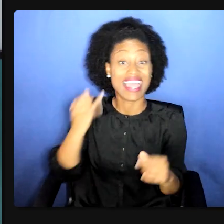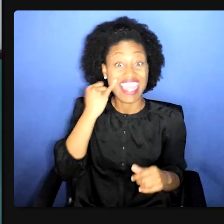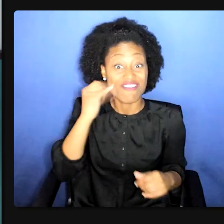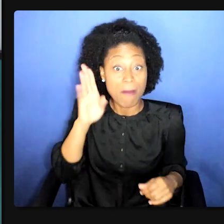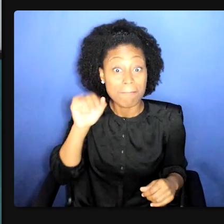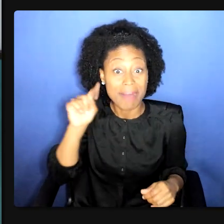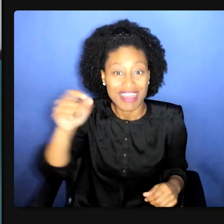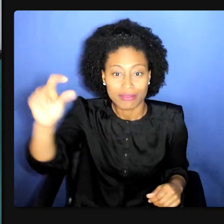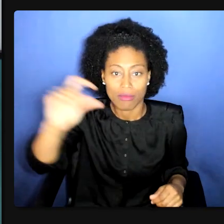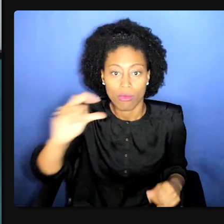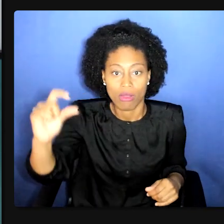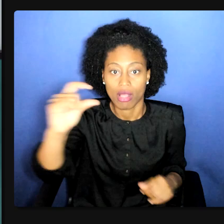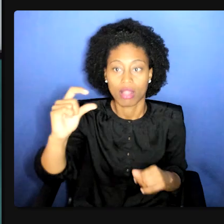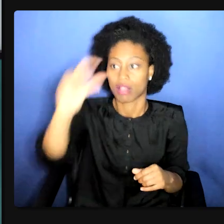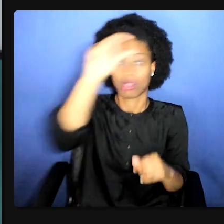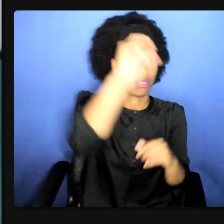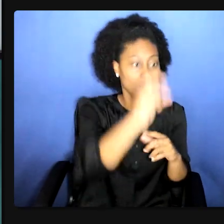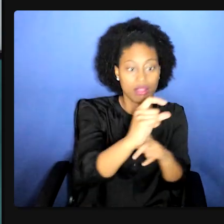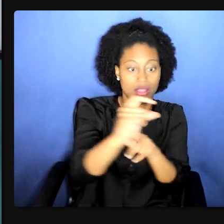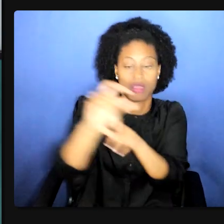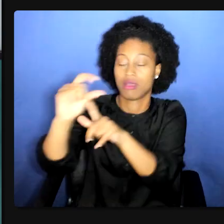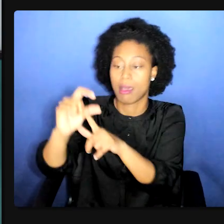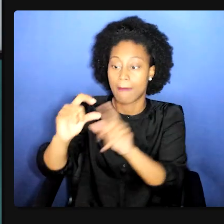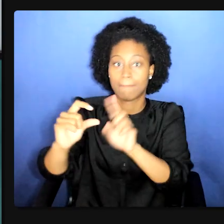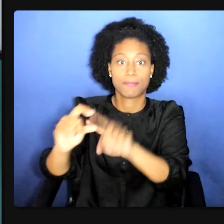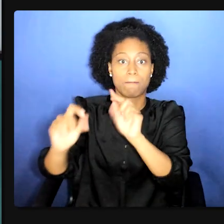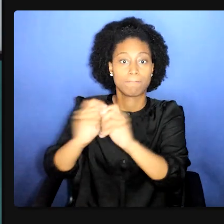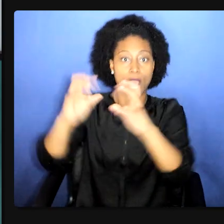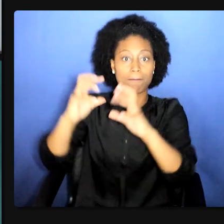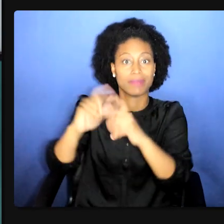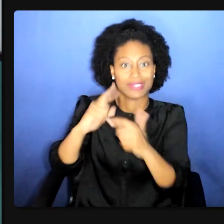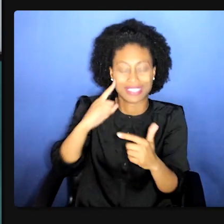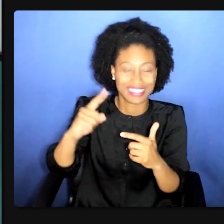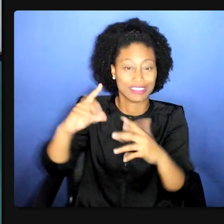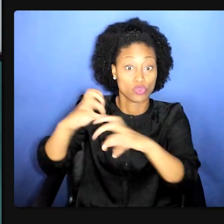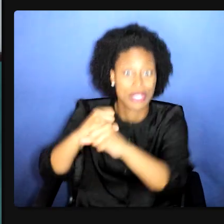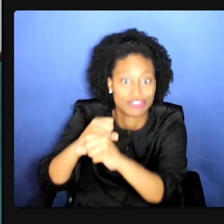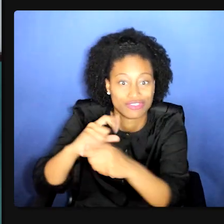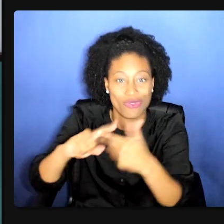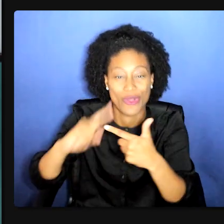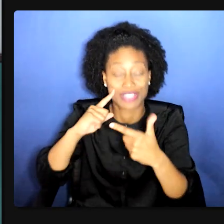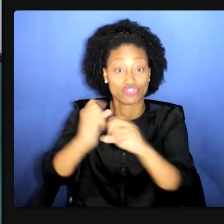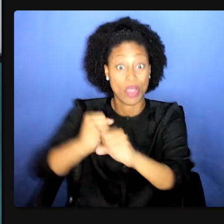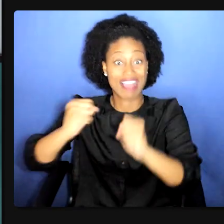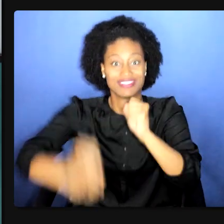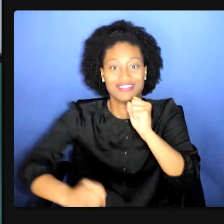like actually moves and things pop and squish and stretch and we also have other interesting new